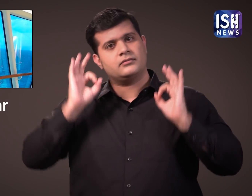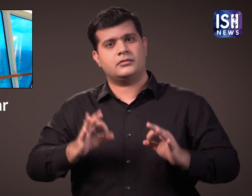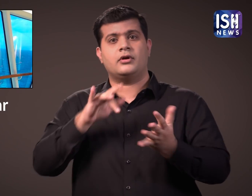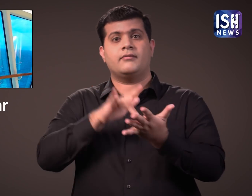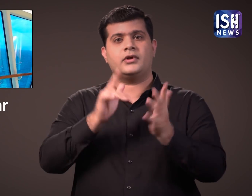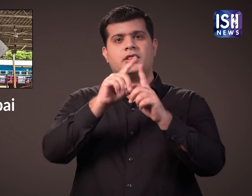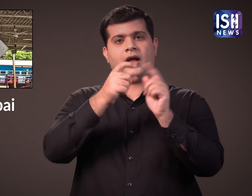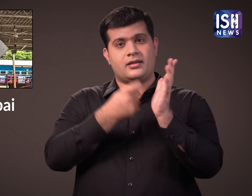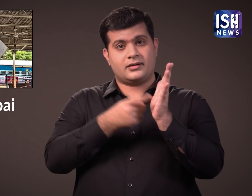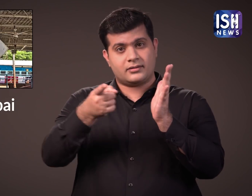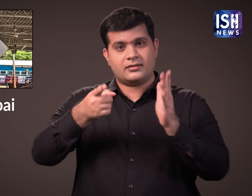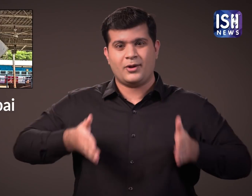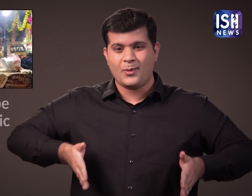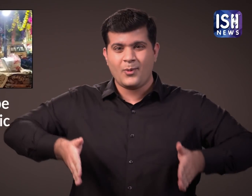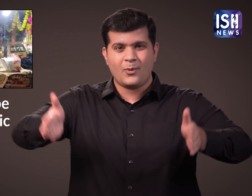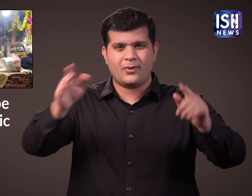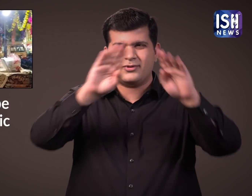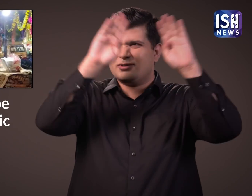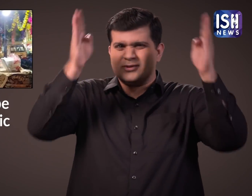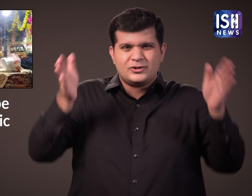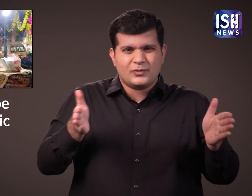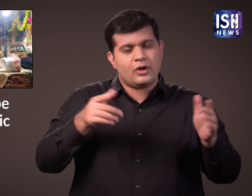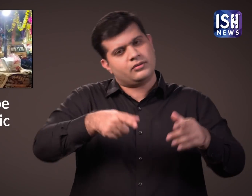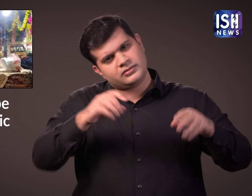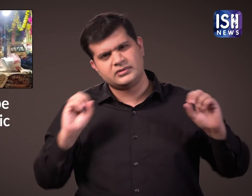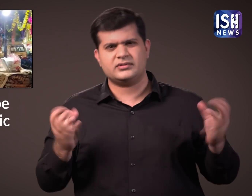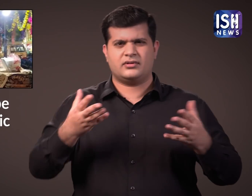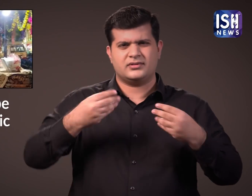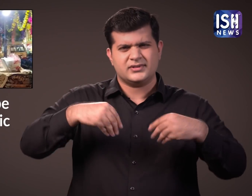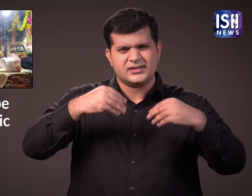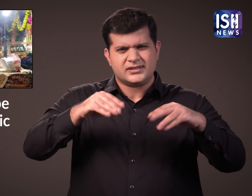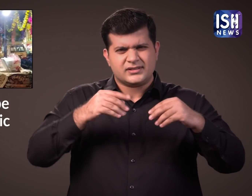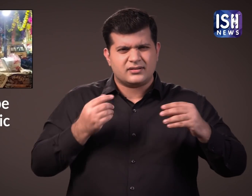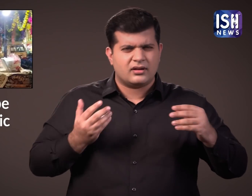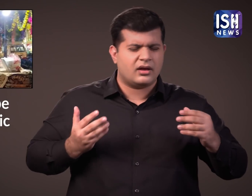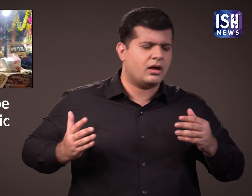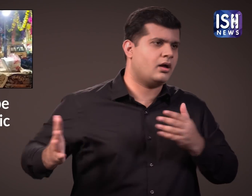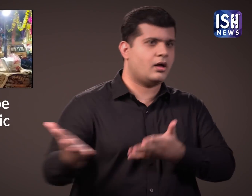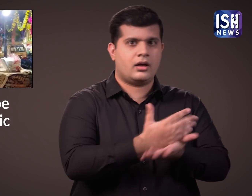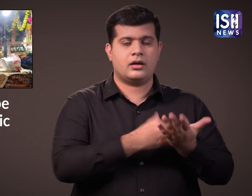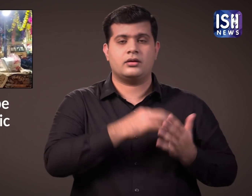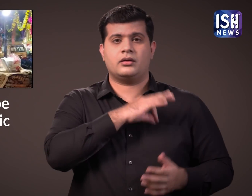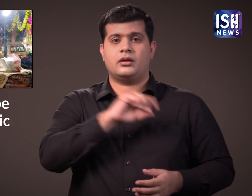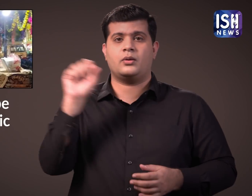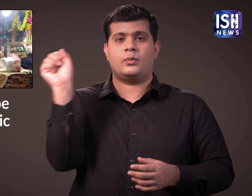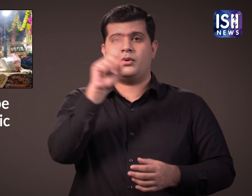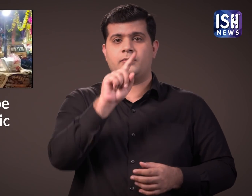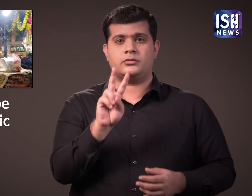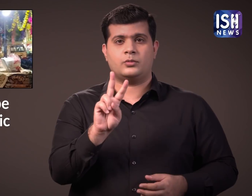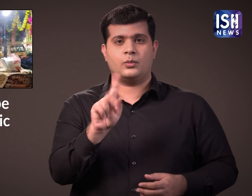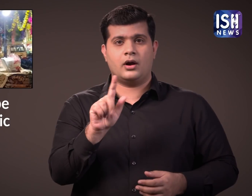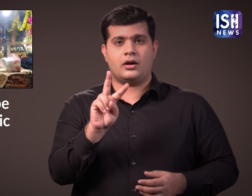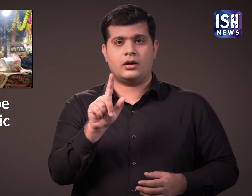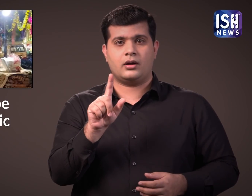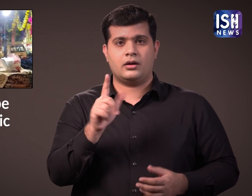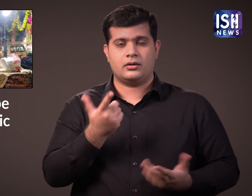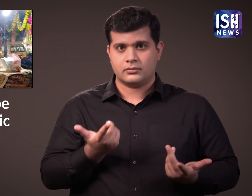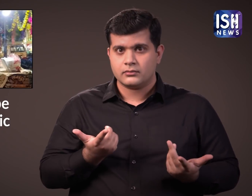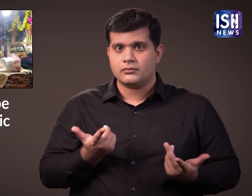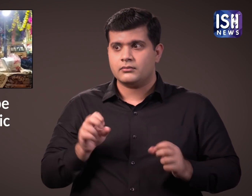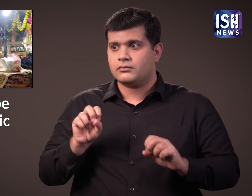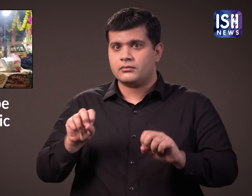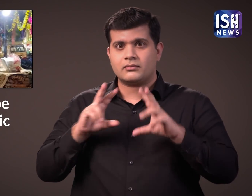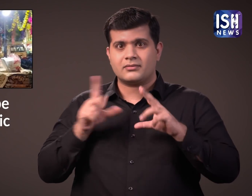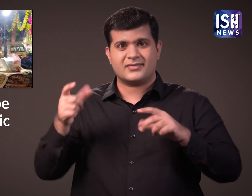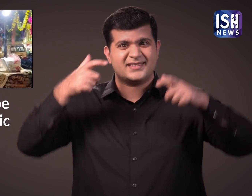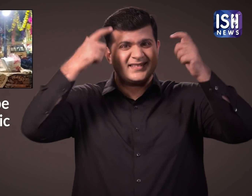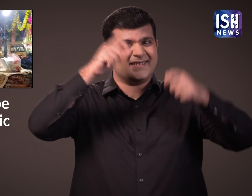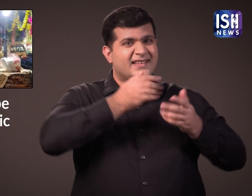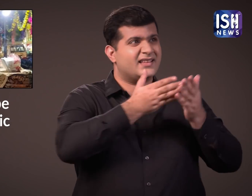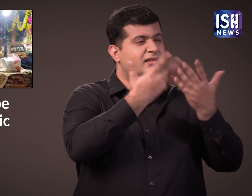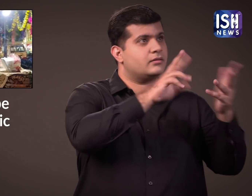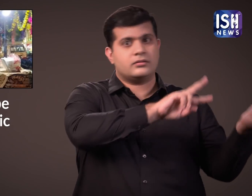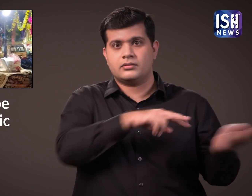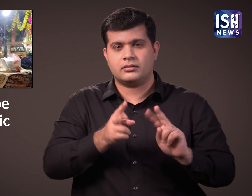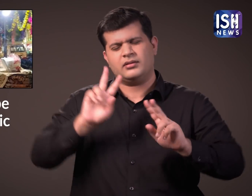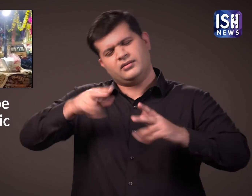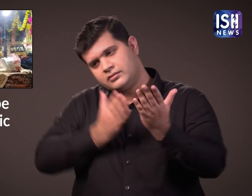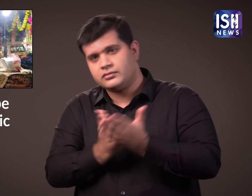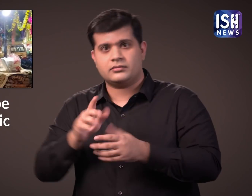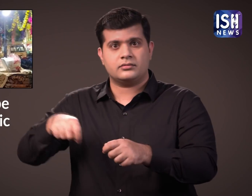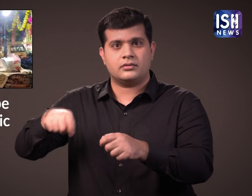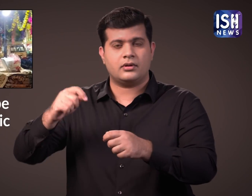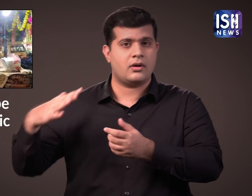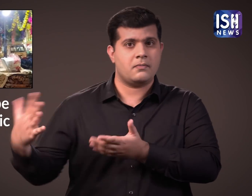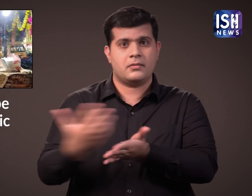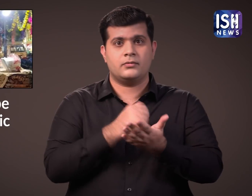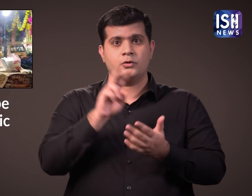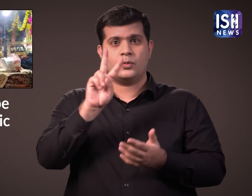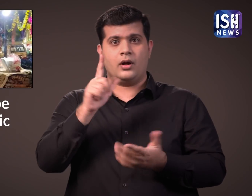Akshay is earning approximately ₹2 lakhs per month by selling Biryani on the streets of Dadar.